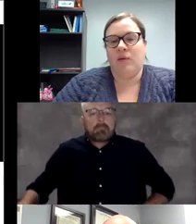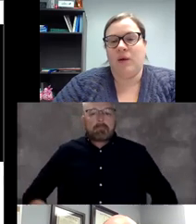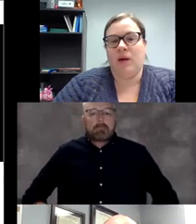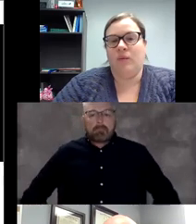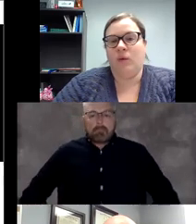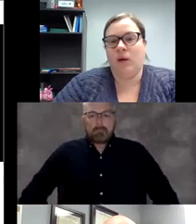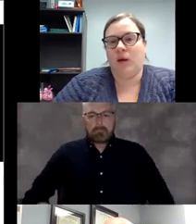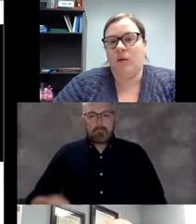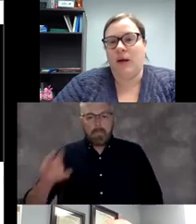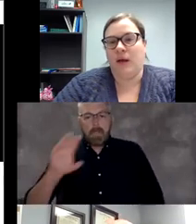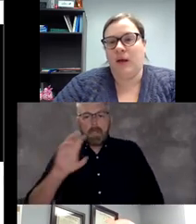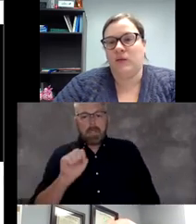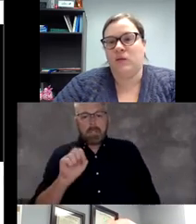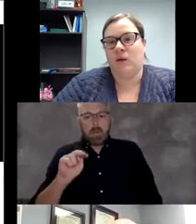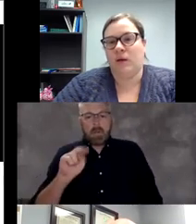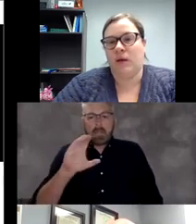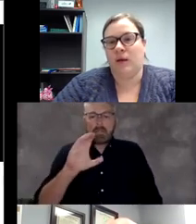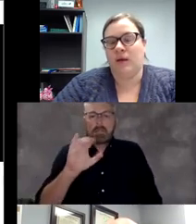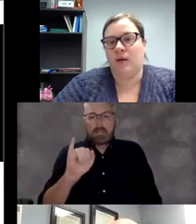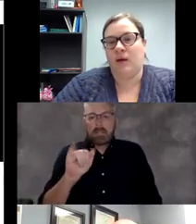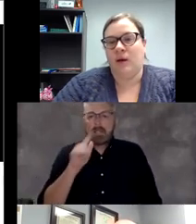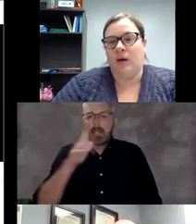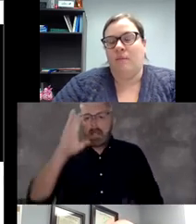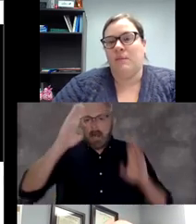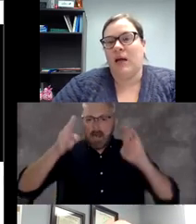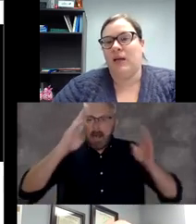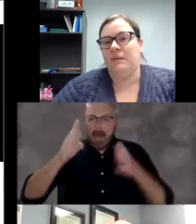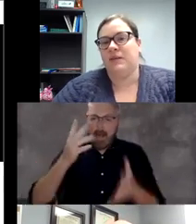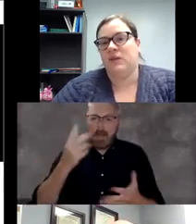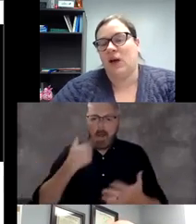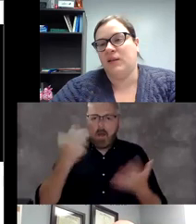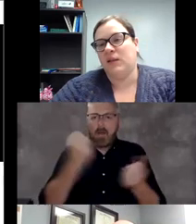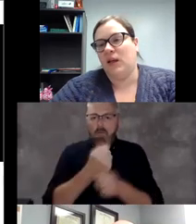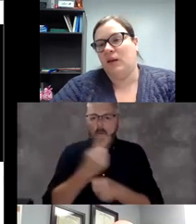Sonci: HI, EVERYONE. WE'RE GOING TO GO AHEAD AND GET STARTED. MY NAME IS SONCI.